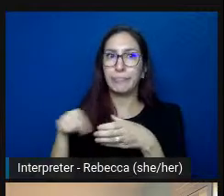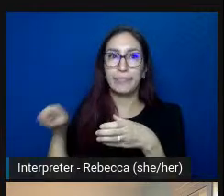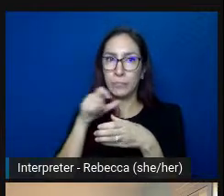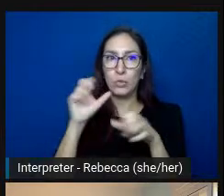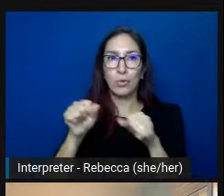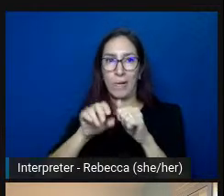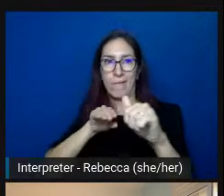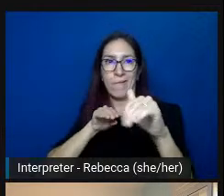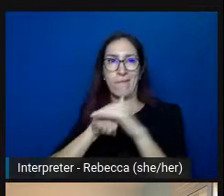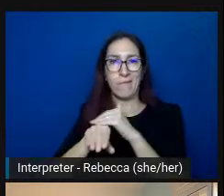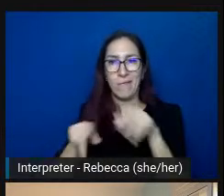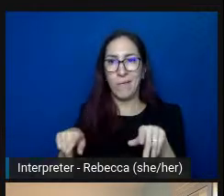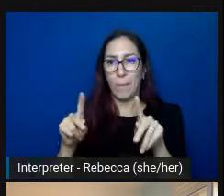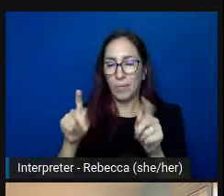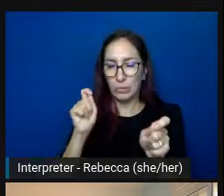Only the code